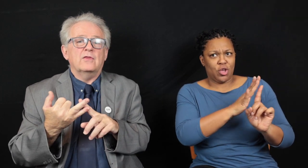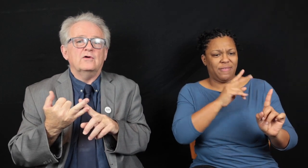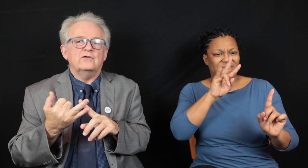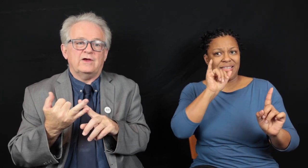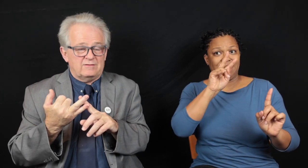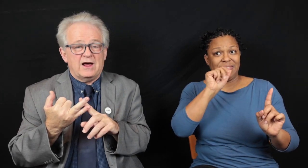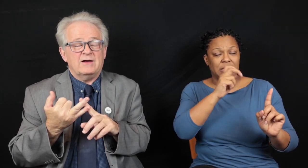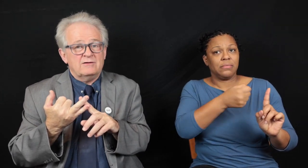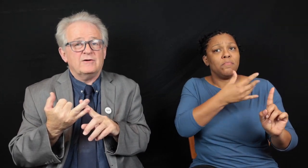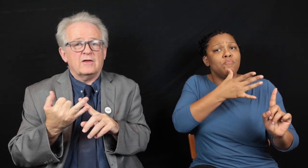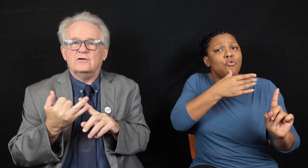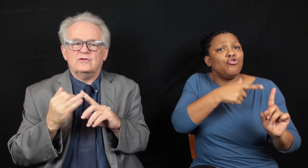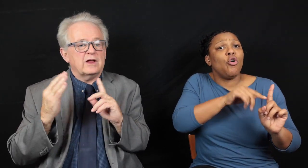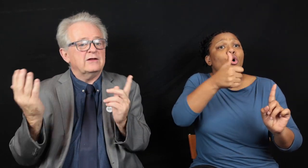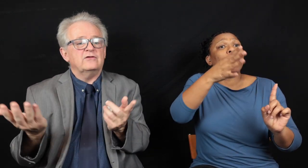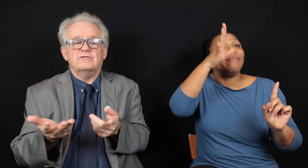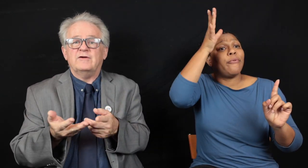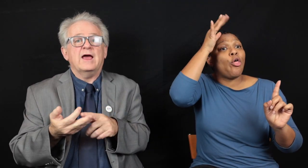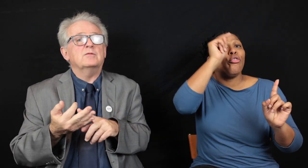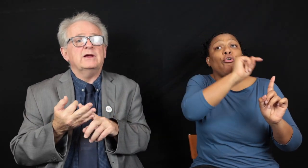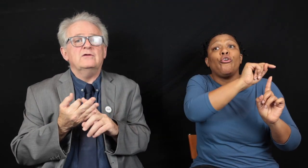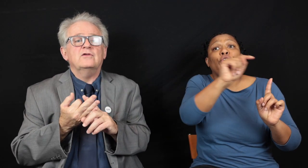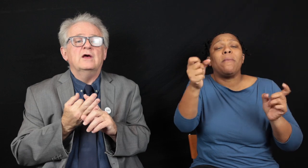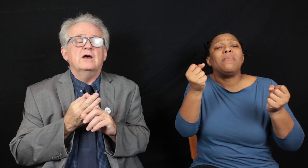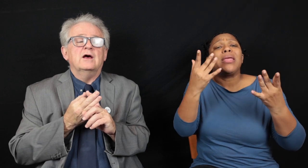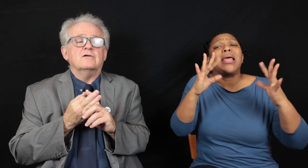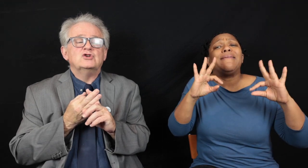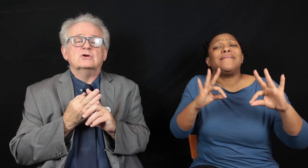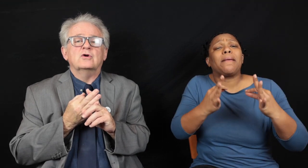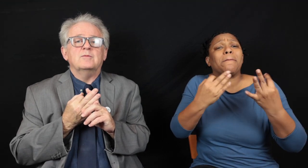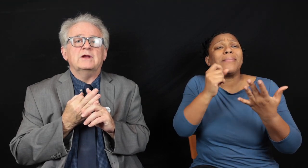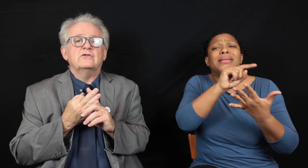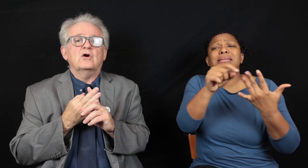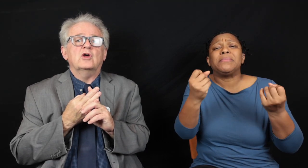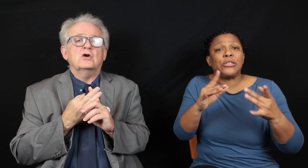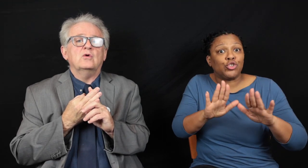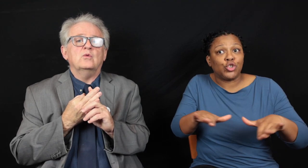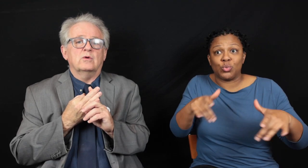lots of families of children in Minnesota who were